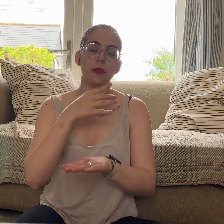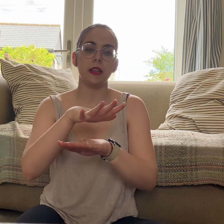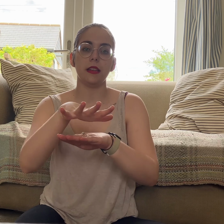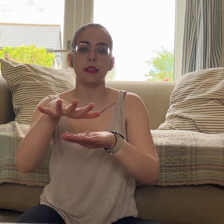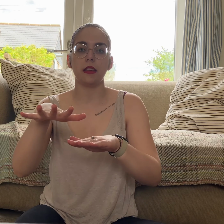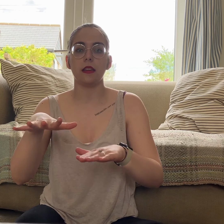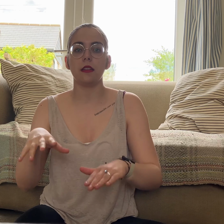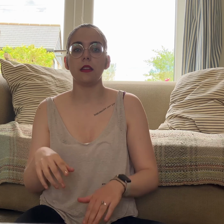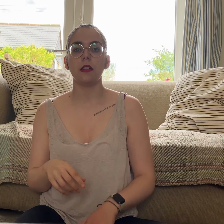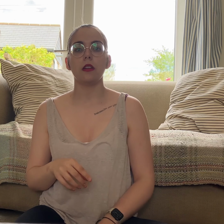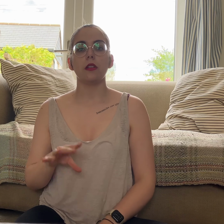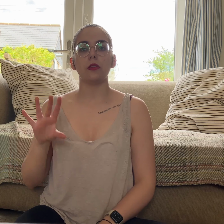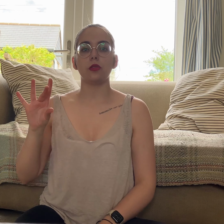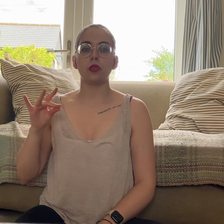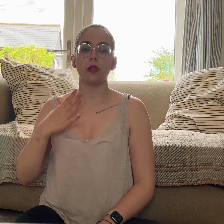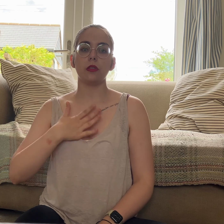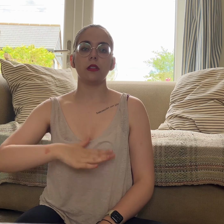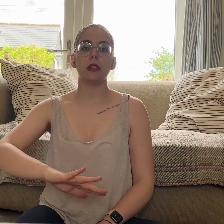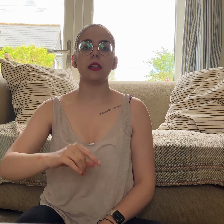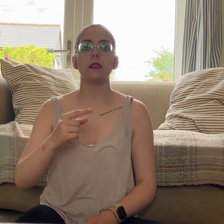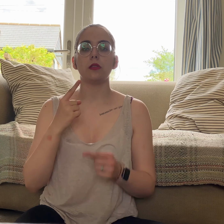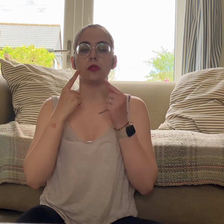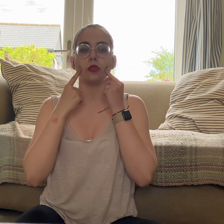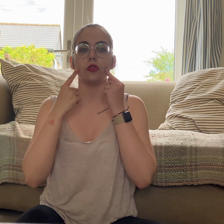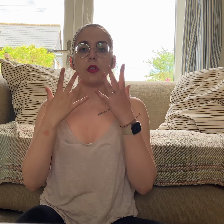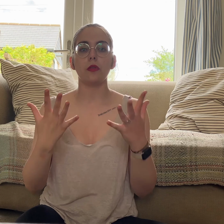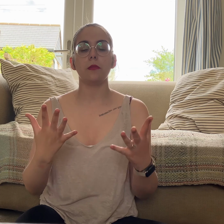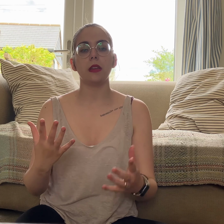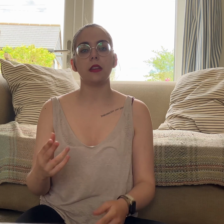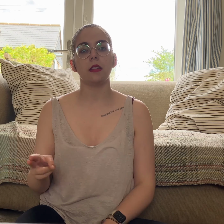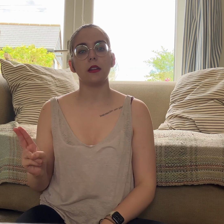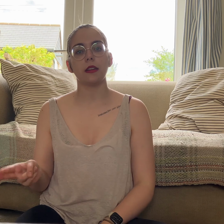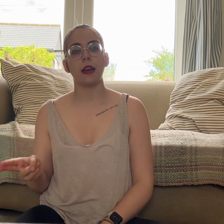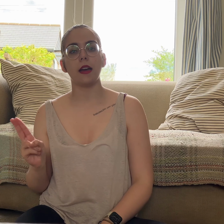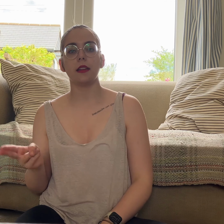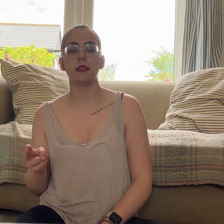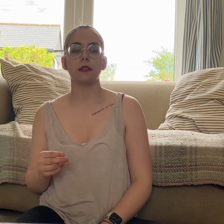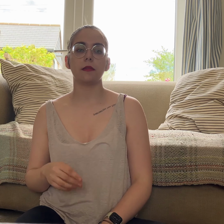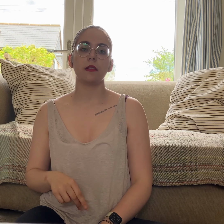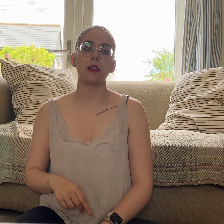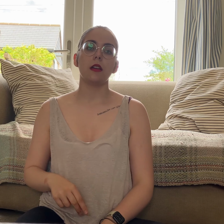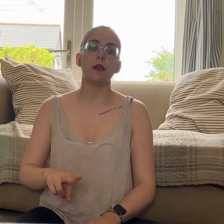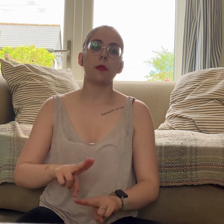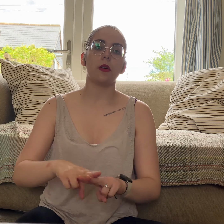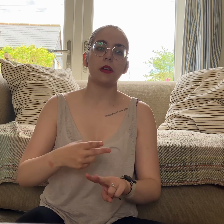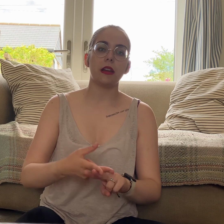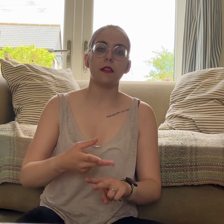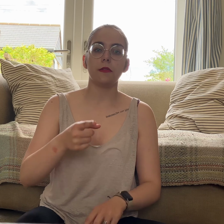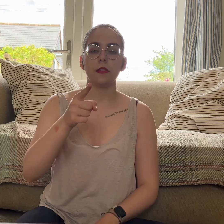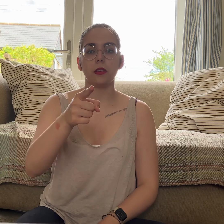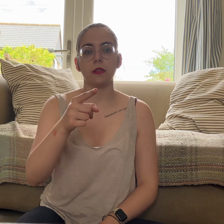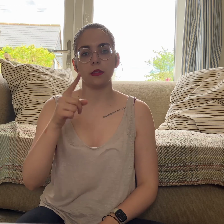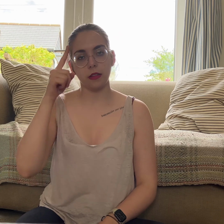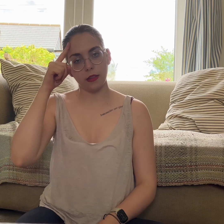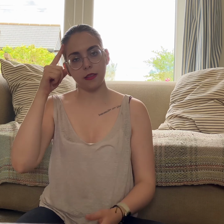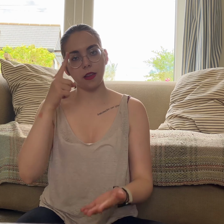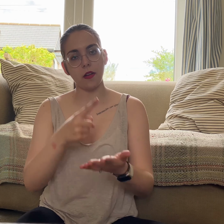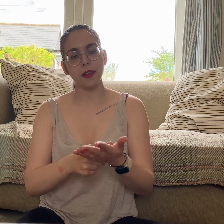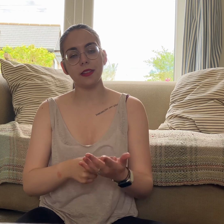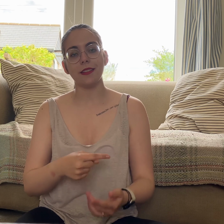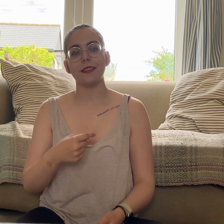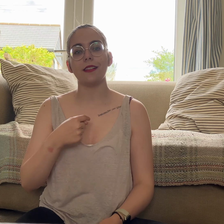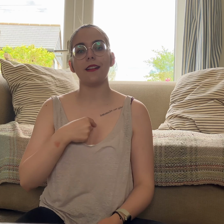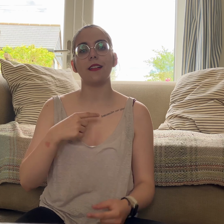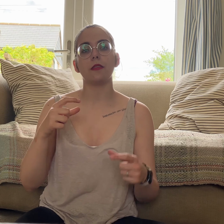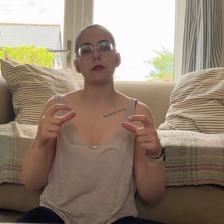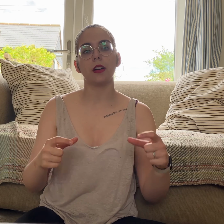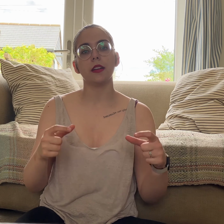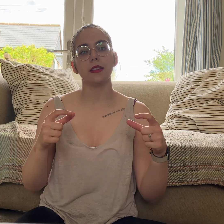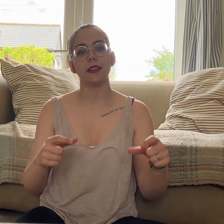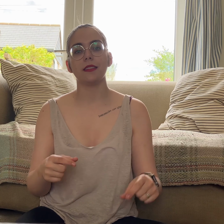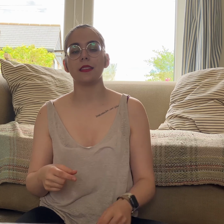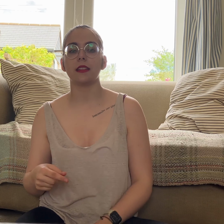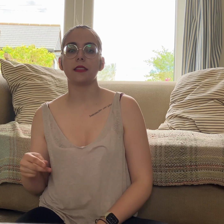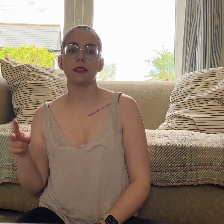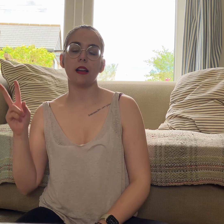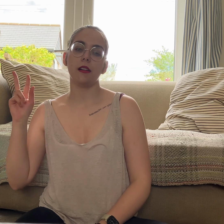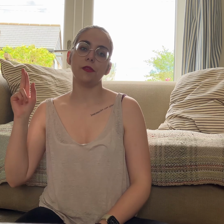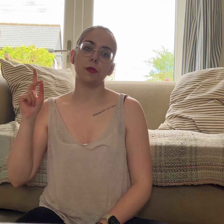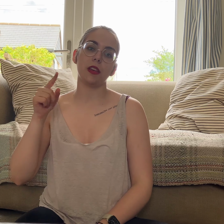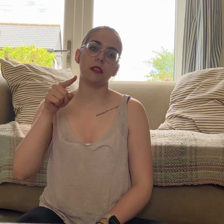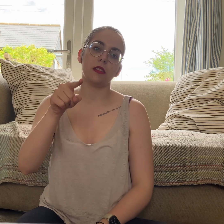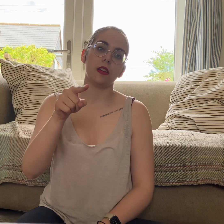bleeding. Don't need to show me again. But if you decide to, I'll ride in this life with you.